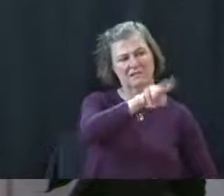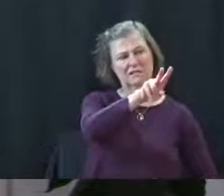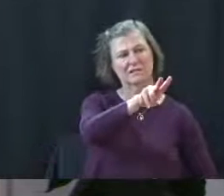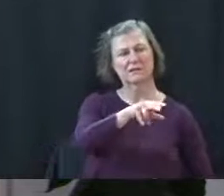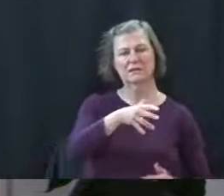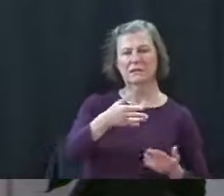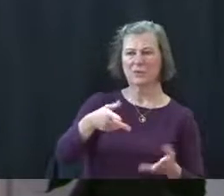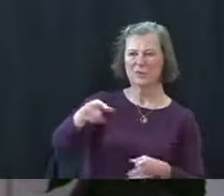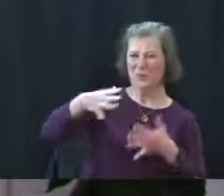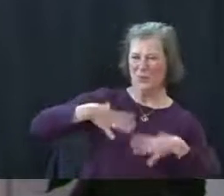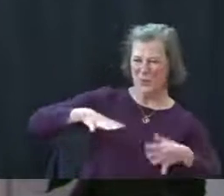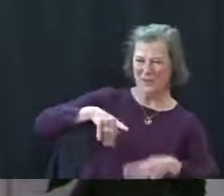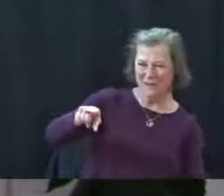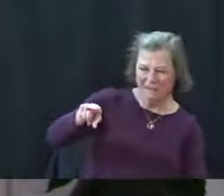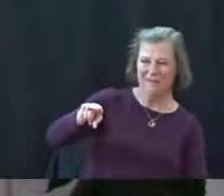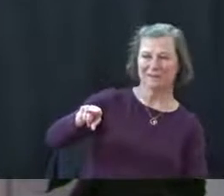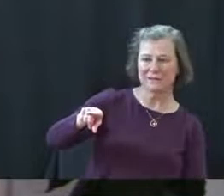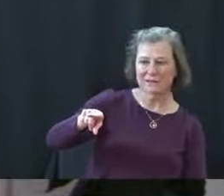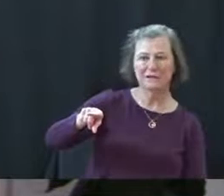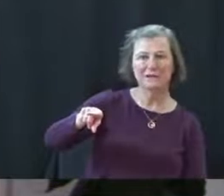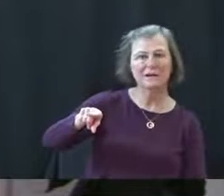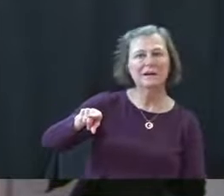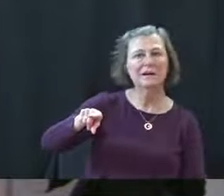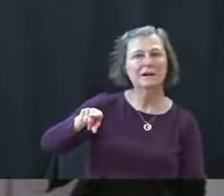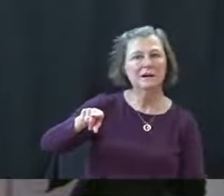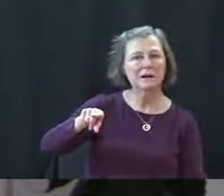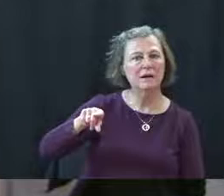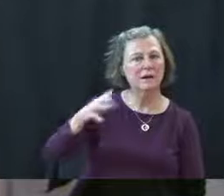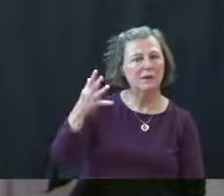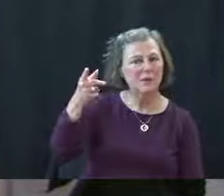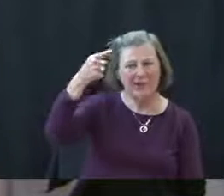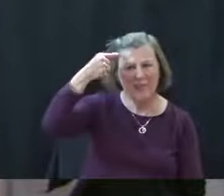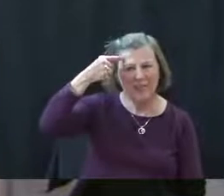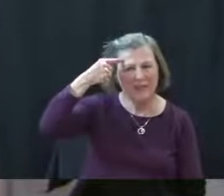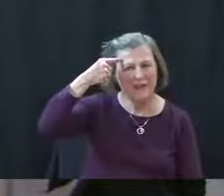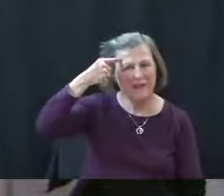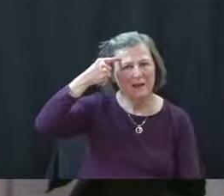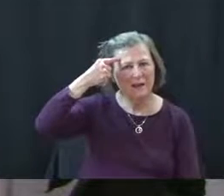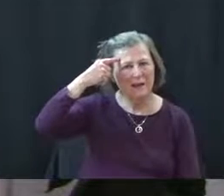what are they wearing, what do they think -- better check out the bumper stickers on